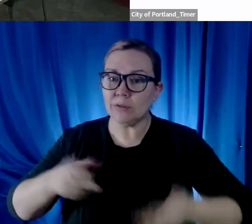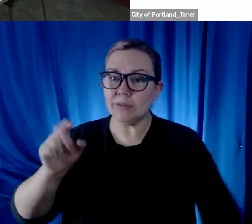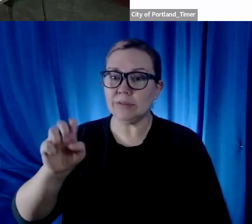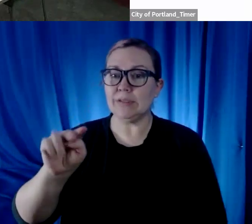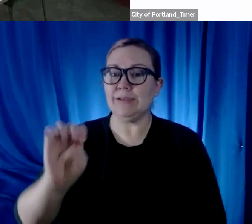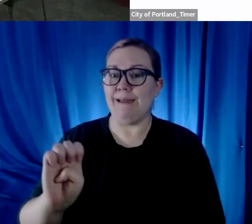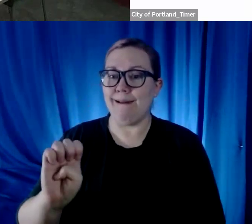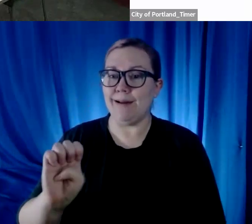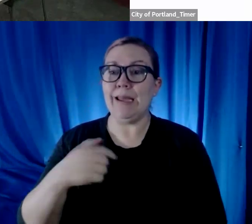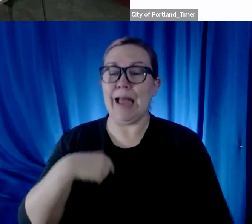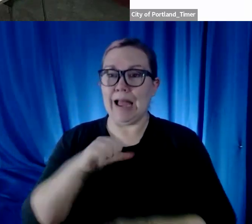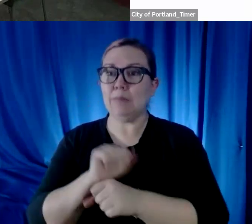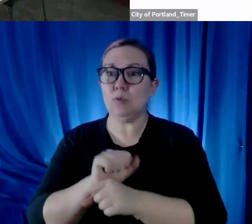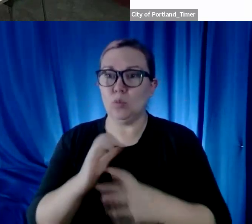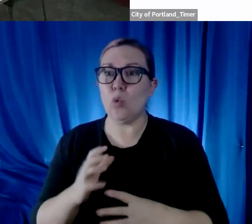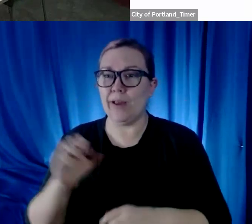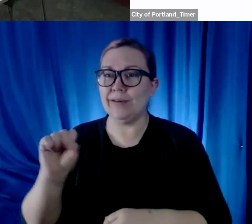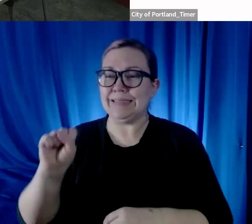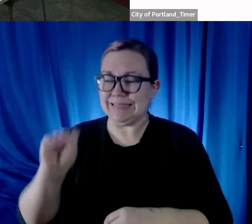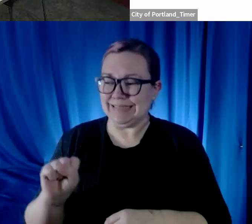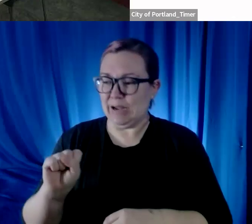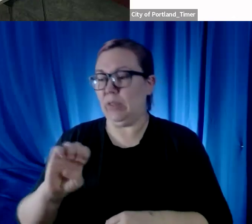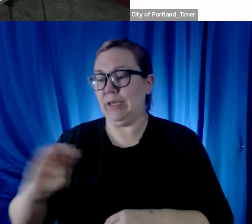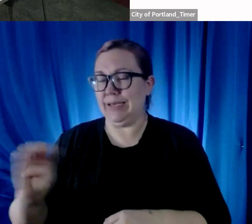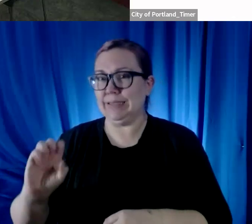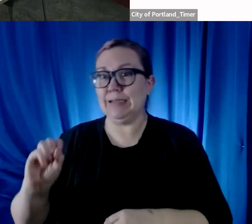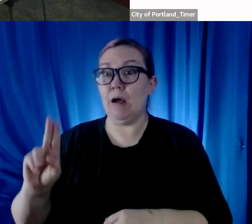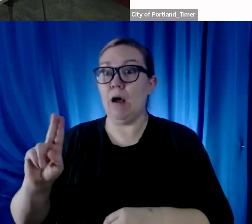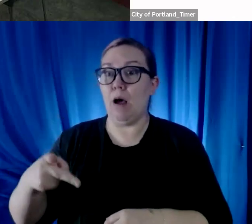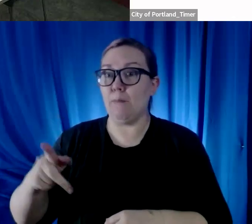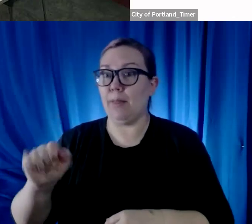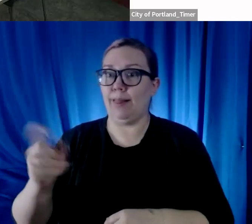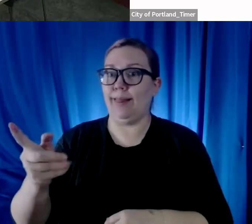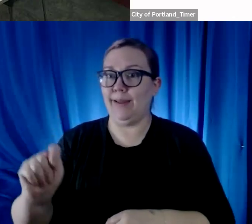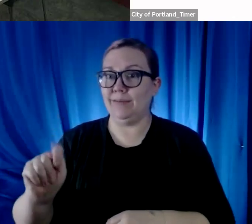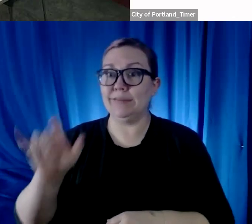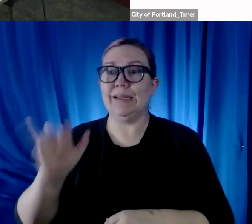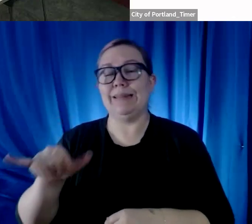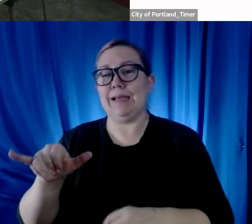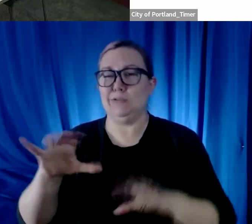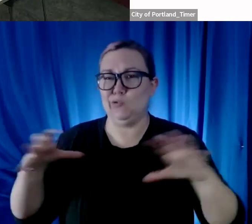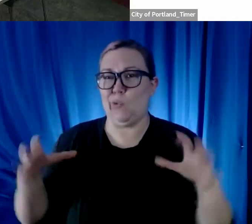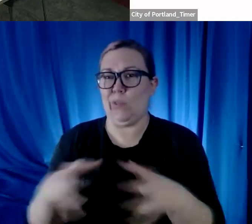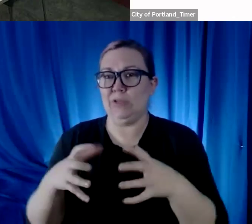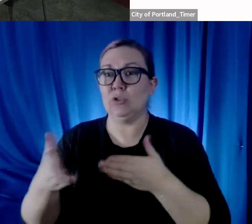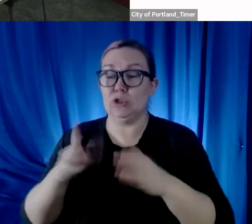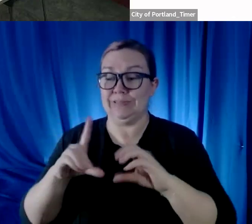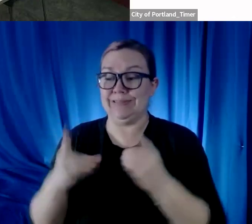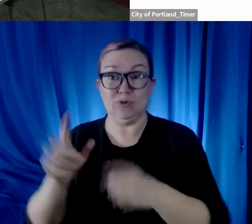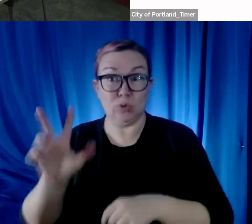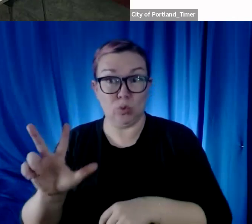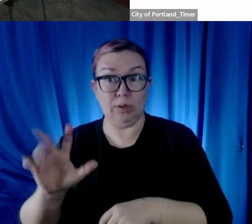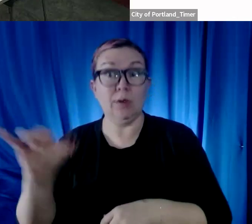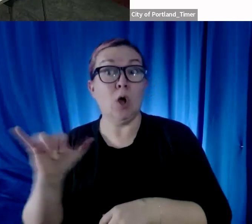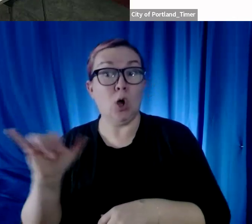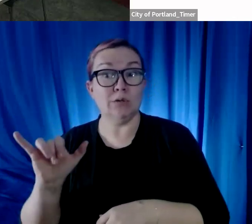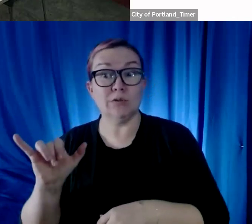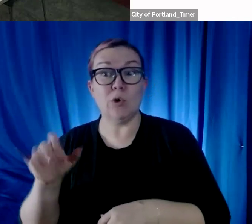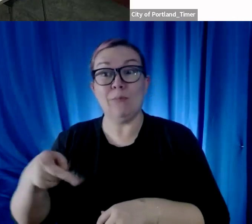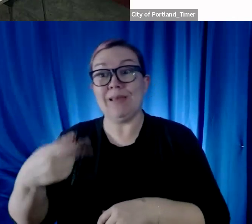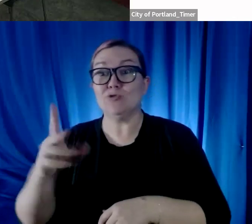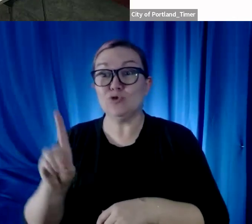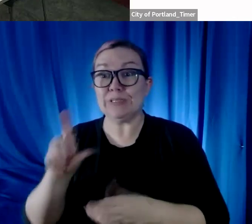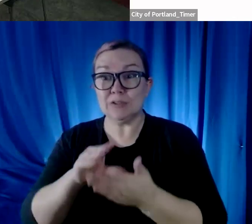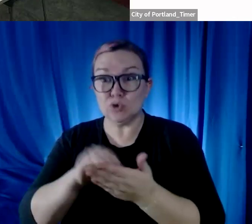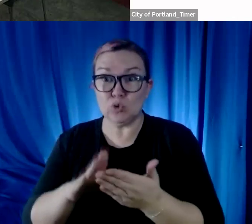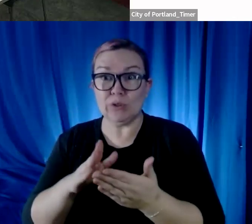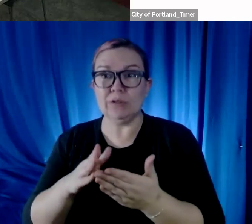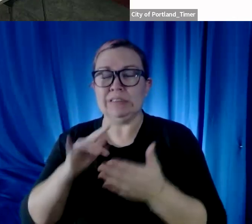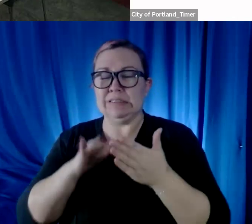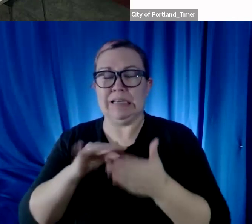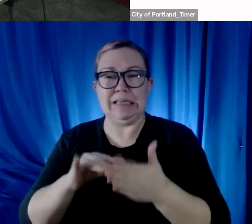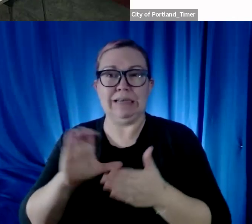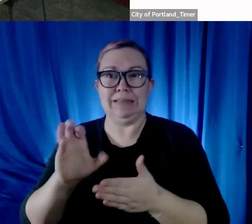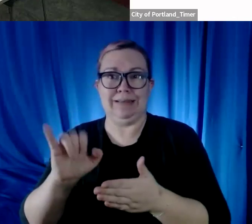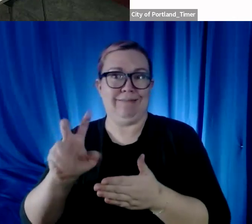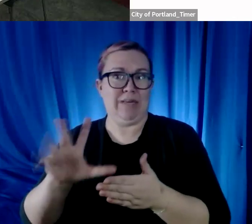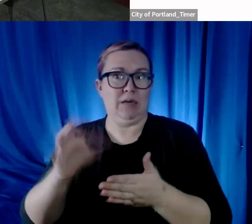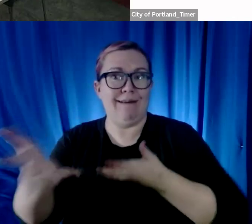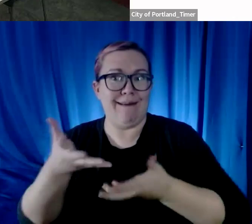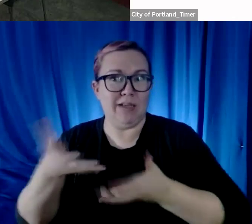Hi there. My name is Diane O'Day and I am an employee of Southeast Uplift, which is the coalition that serves District 3. I am also a PhD student studying civic engagement and its role in upholding democratic values.